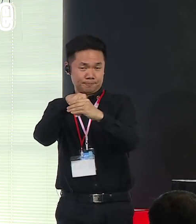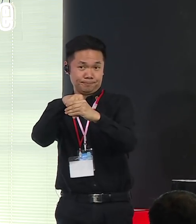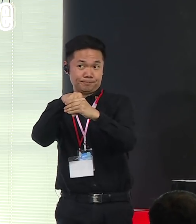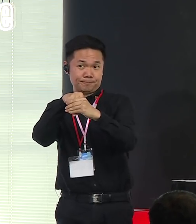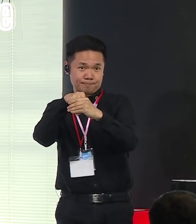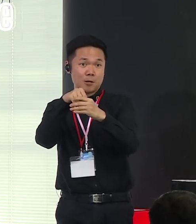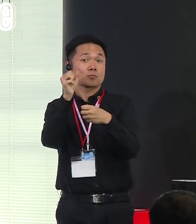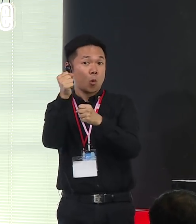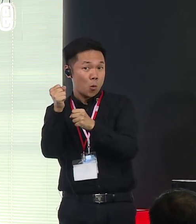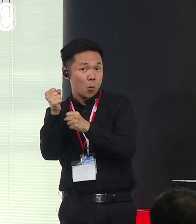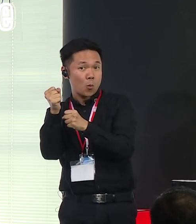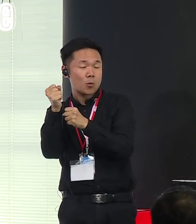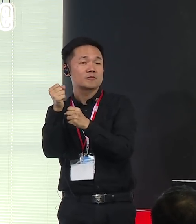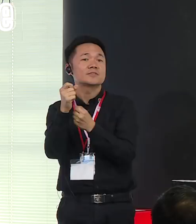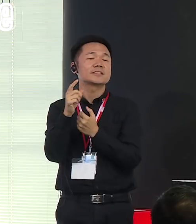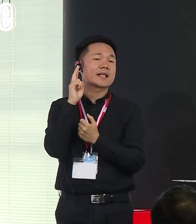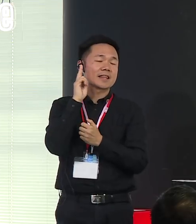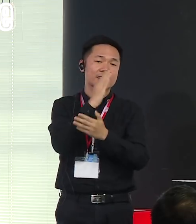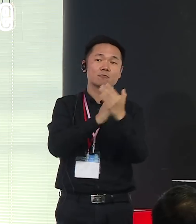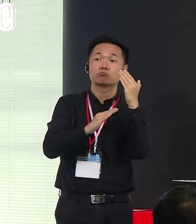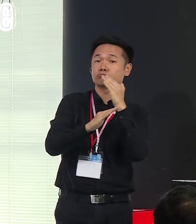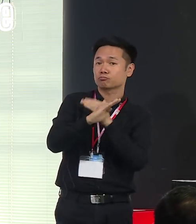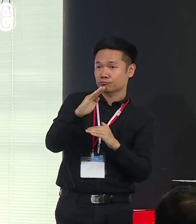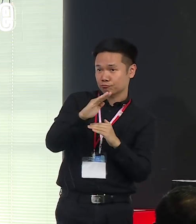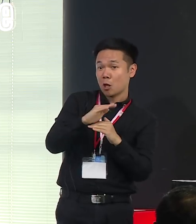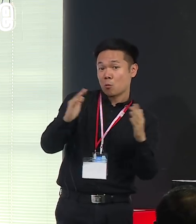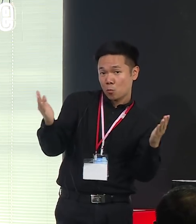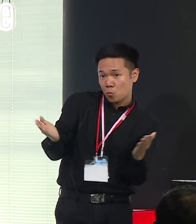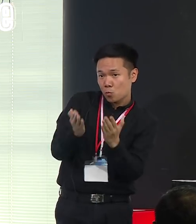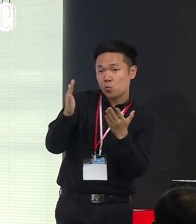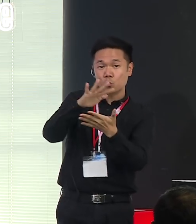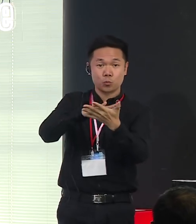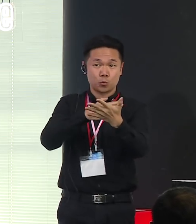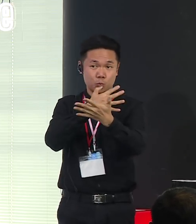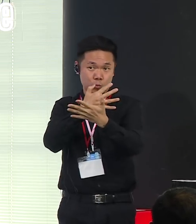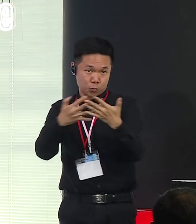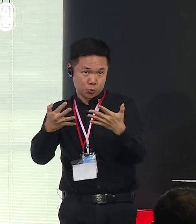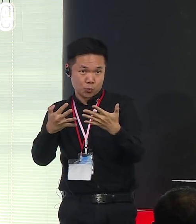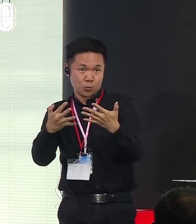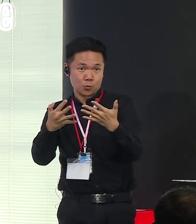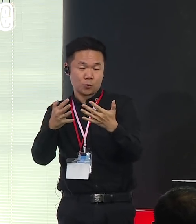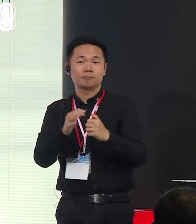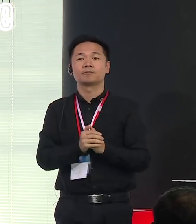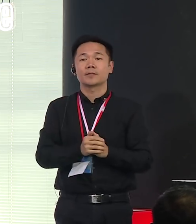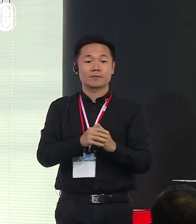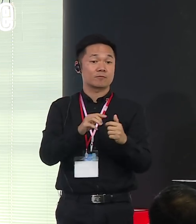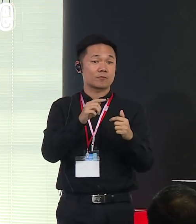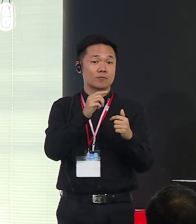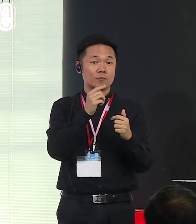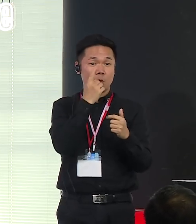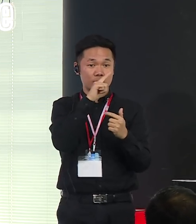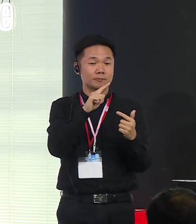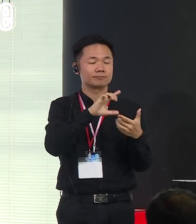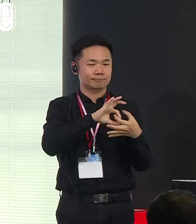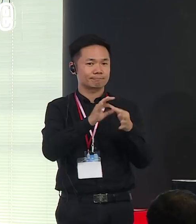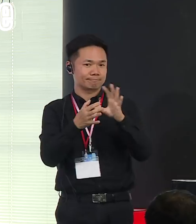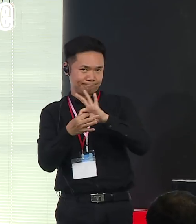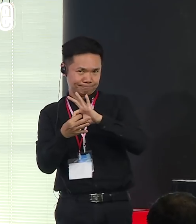or without disabilities enjoy sports and have dreams and hopes for the future. Japan will make further efforts to